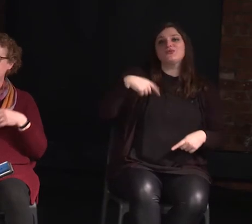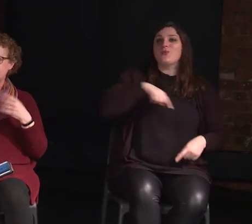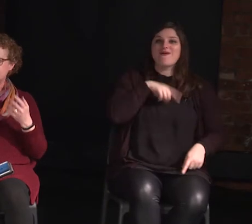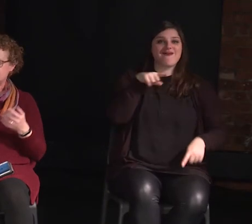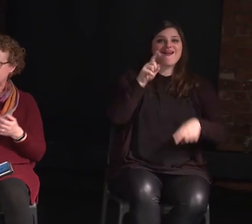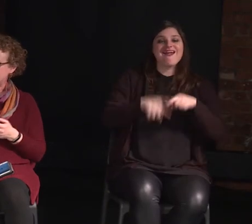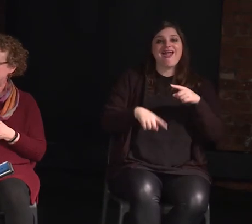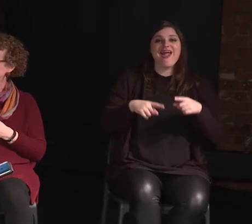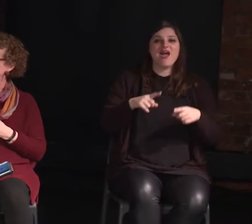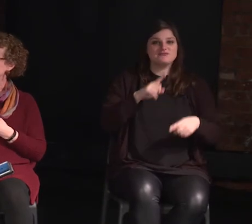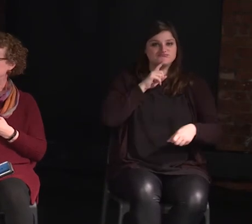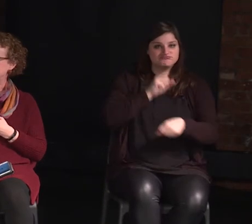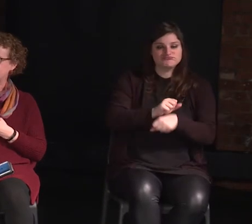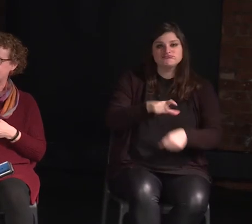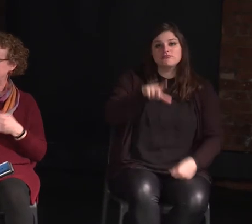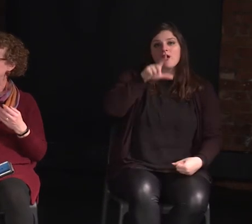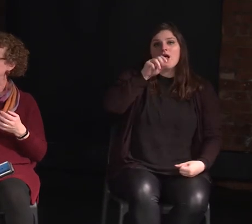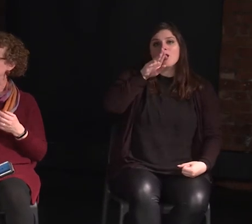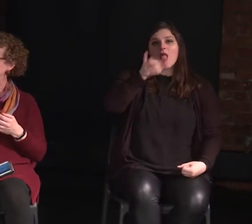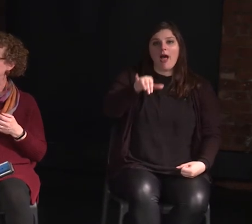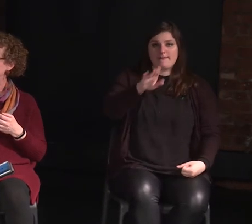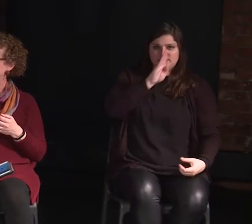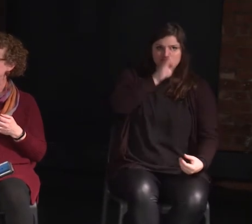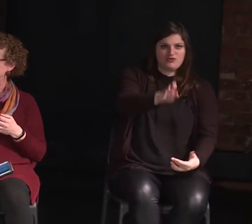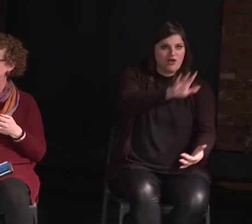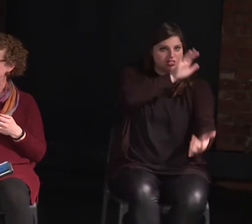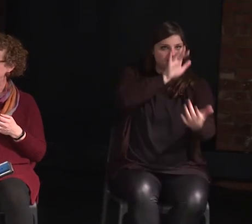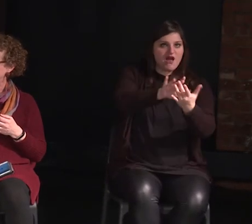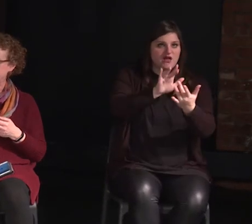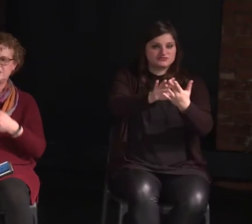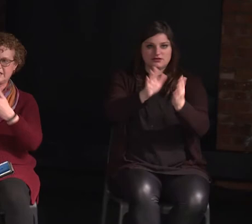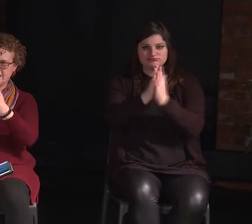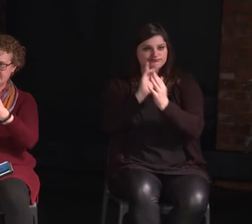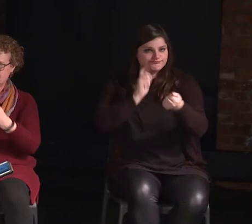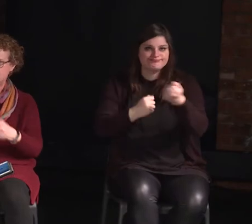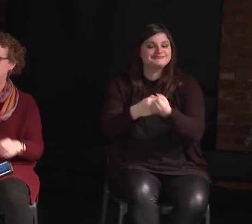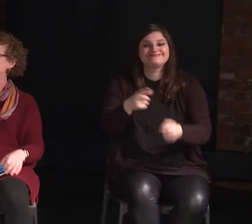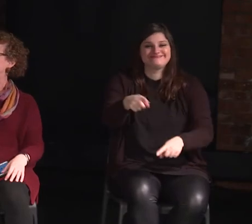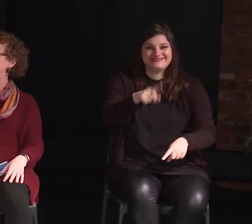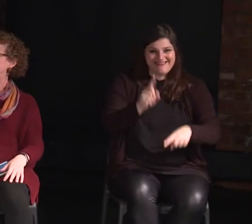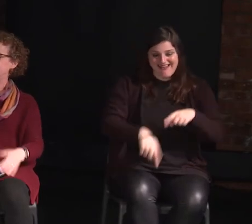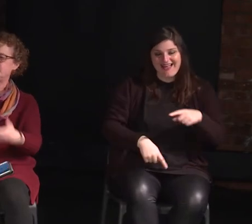We made a series of grants in 2017 to enable that to happen one, was to AFTA.